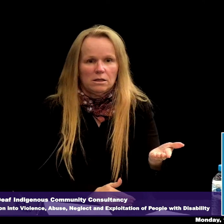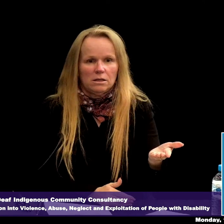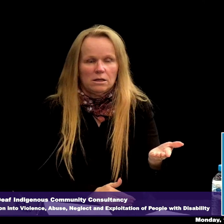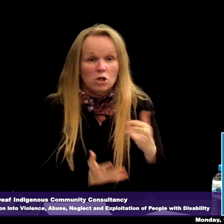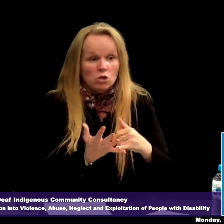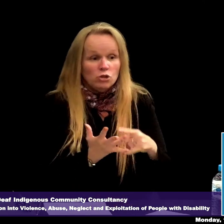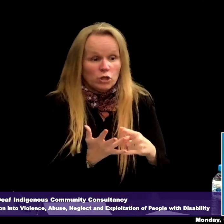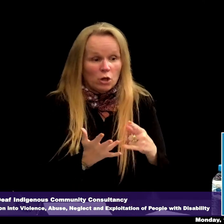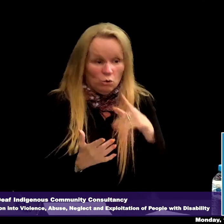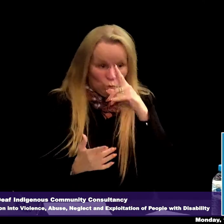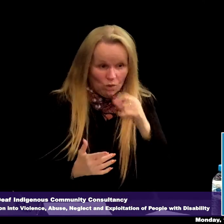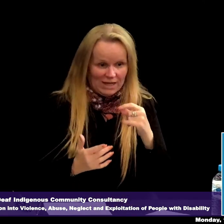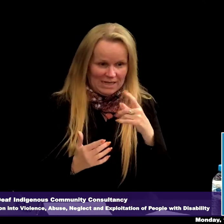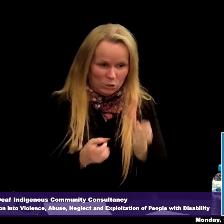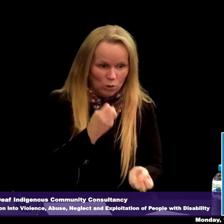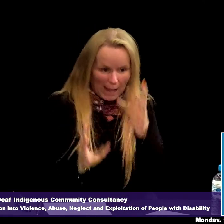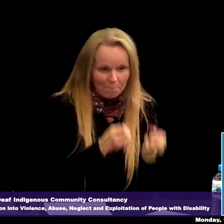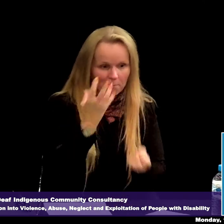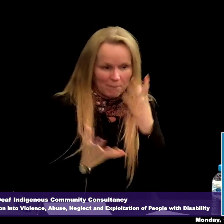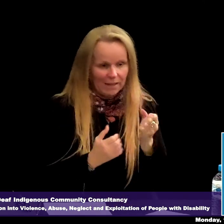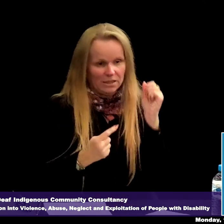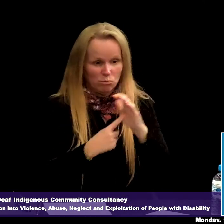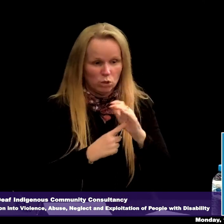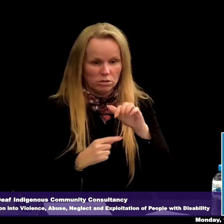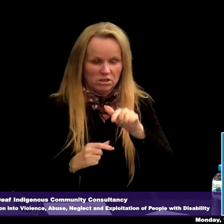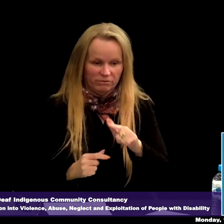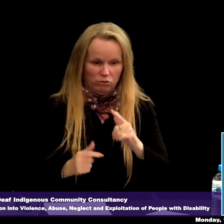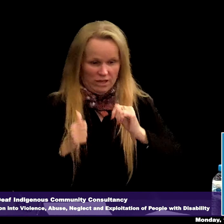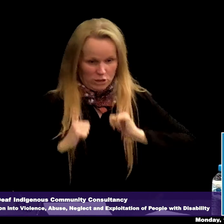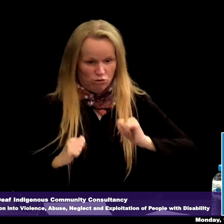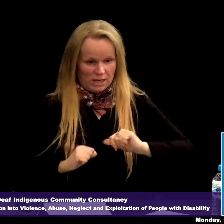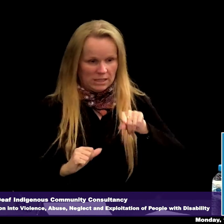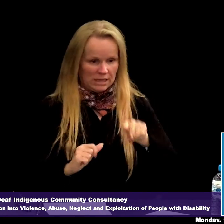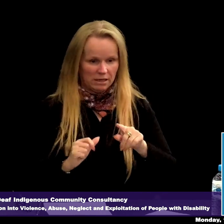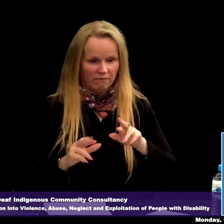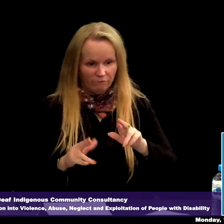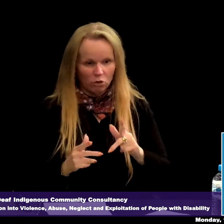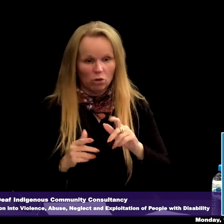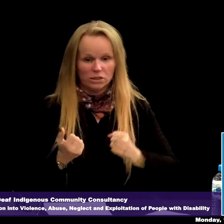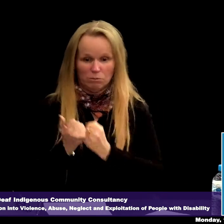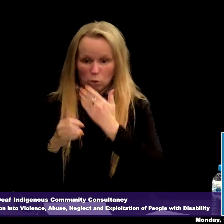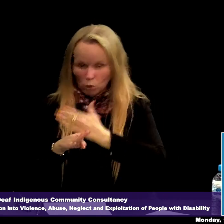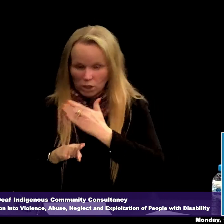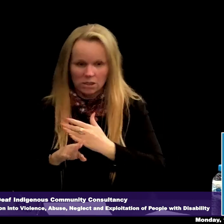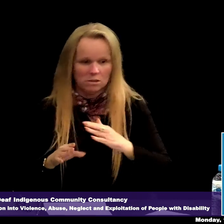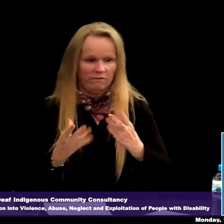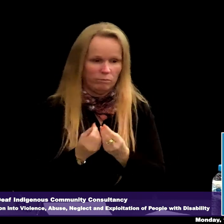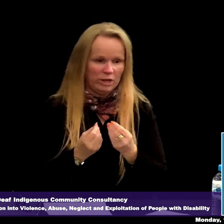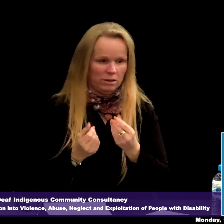So, you know, we need to unpack the priorities for training, for support workers,